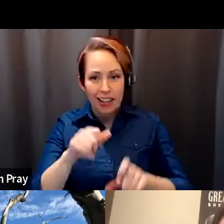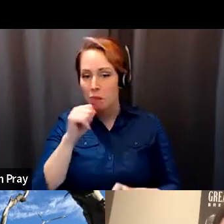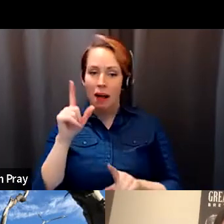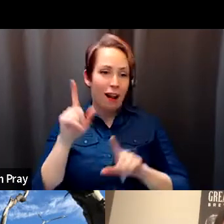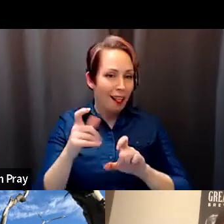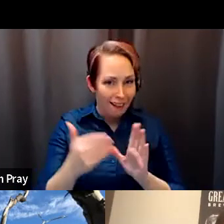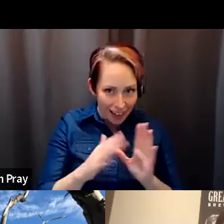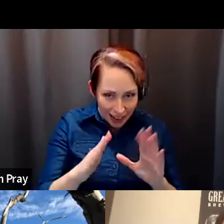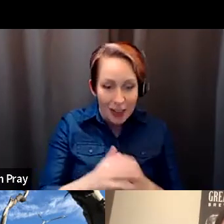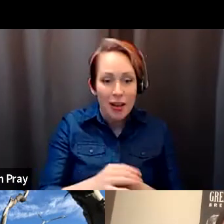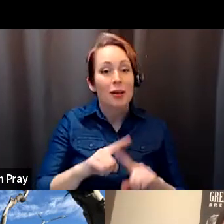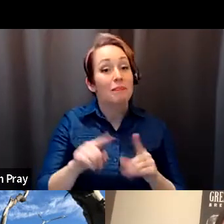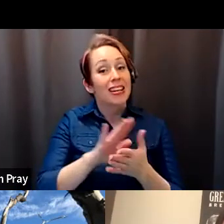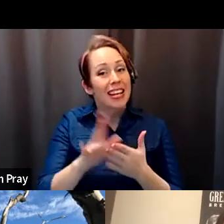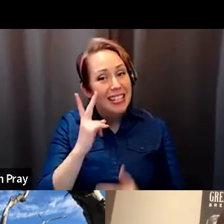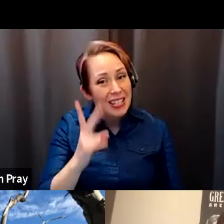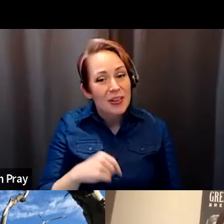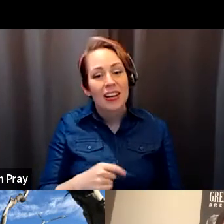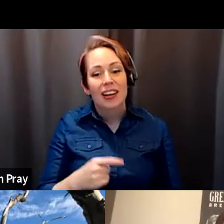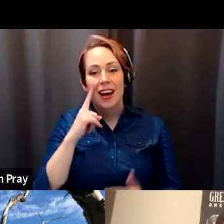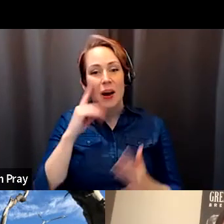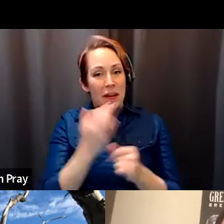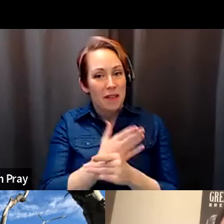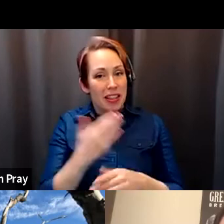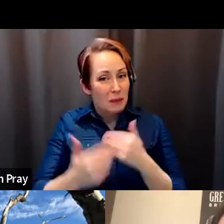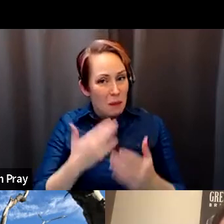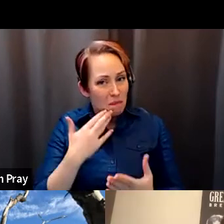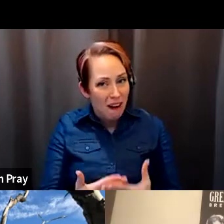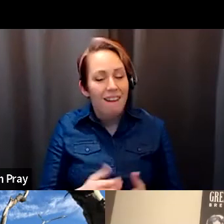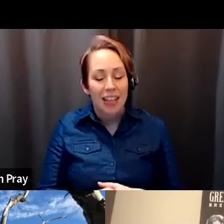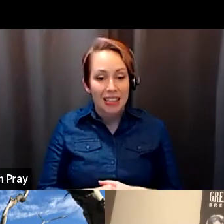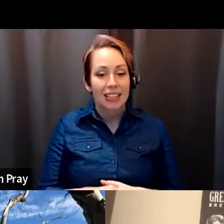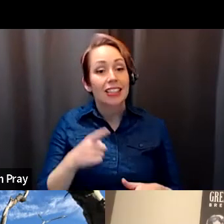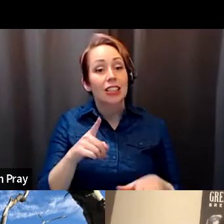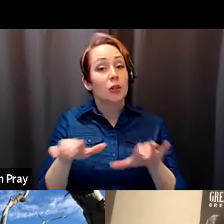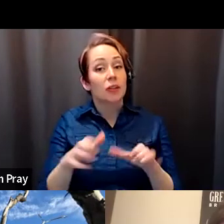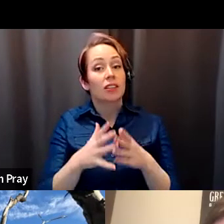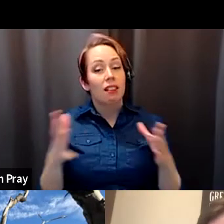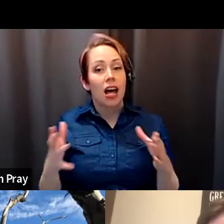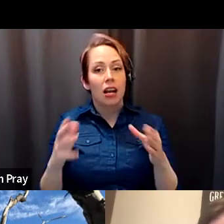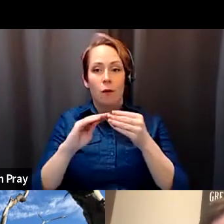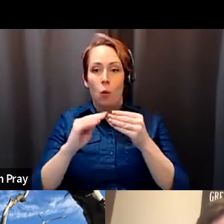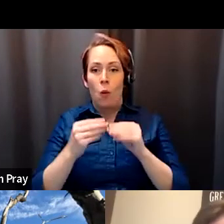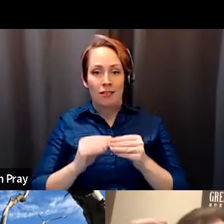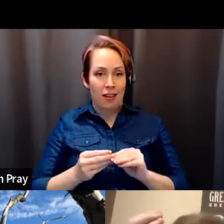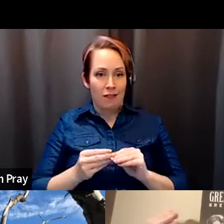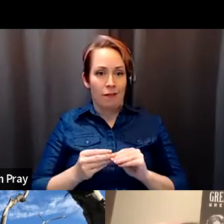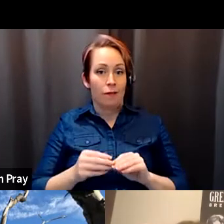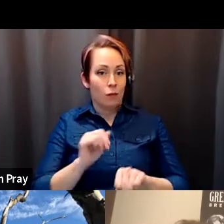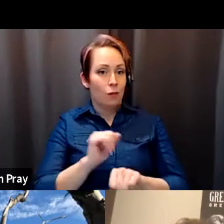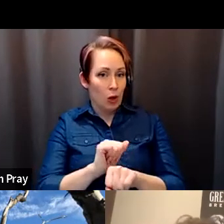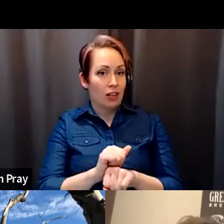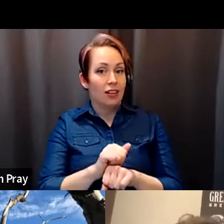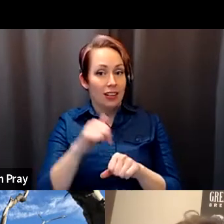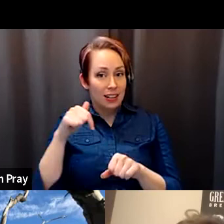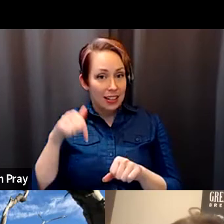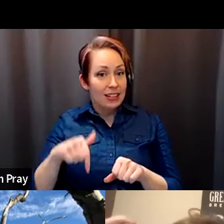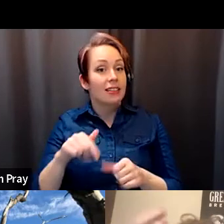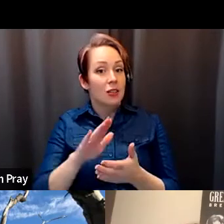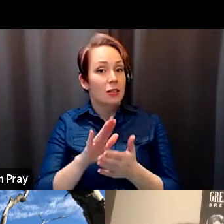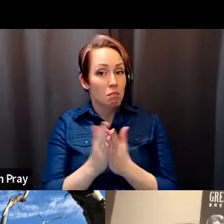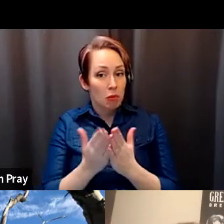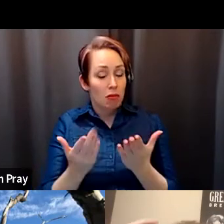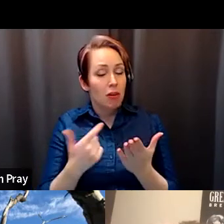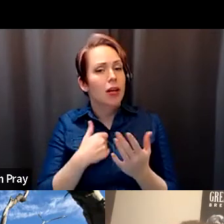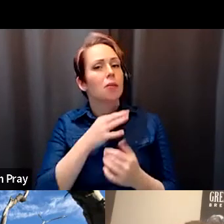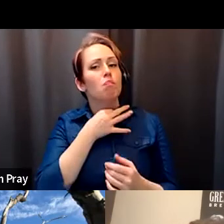Timothy Gill: But nice to see I hope things are going well, and you know you did a lot of quantitative work on in this book and i'm wondering what you think about you know.